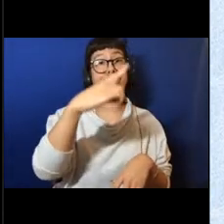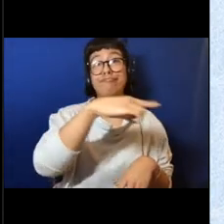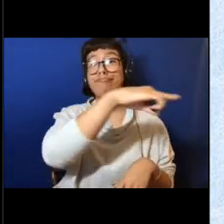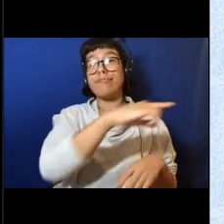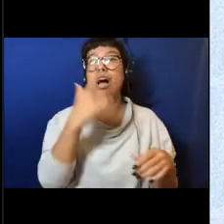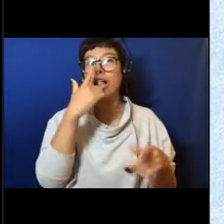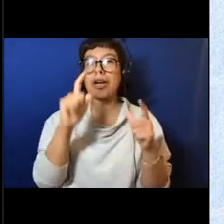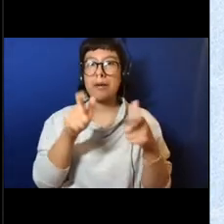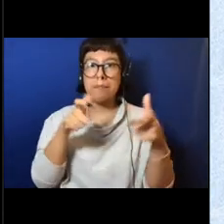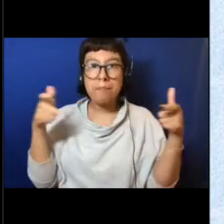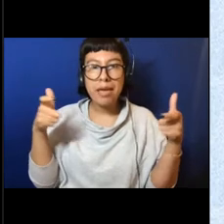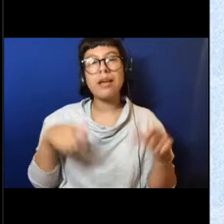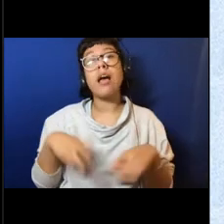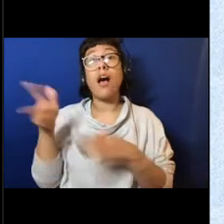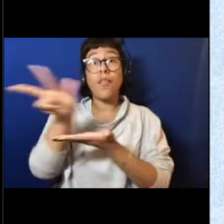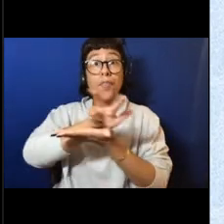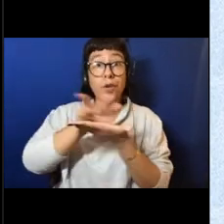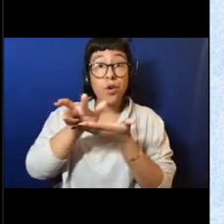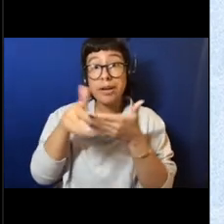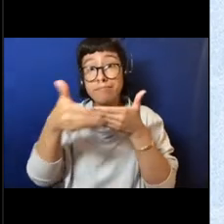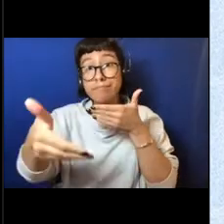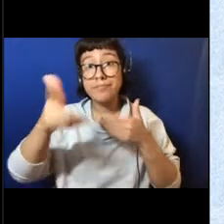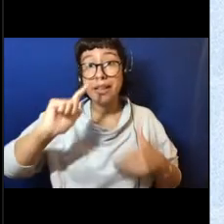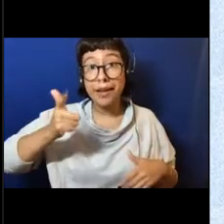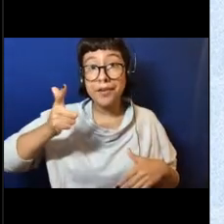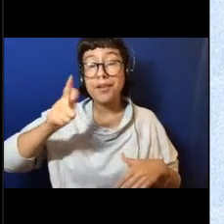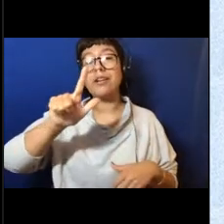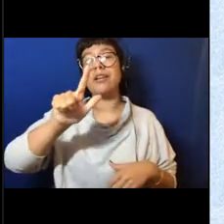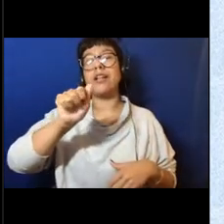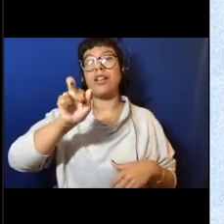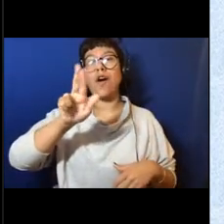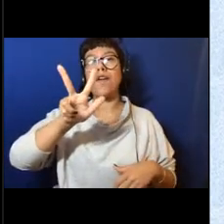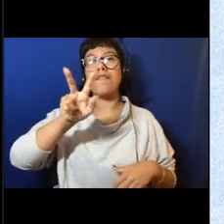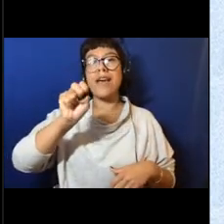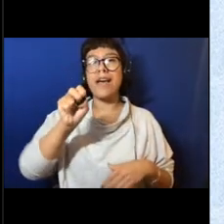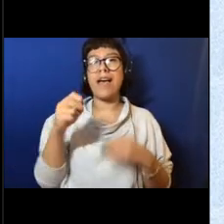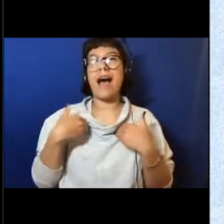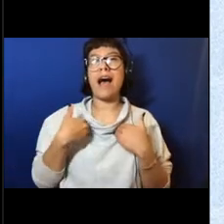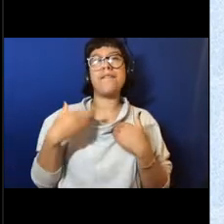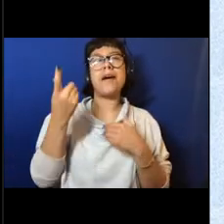and then after about three weeks, the larvae form a black spot and a little muscle